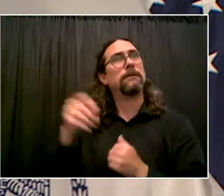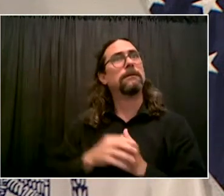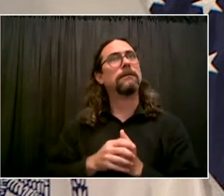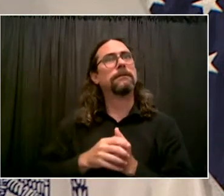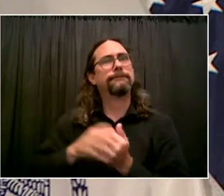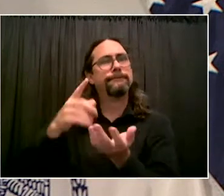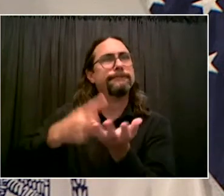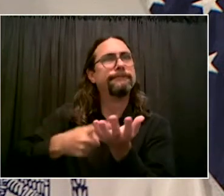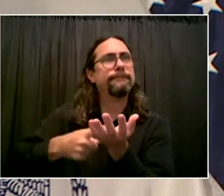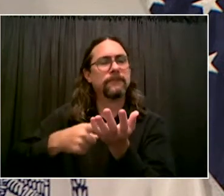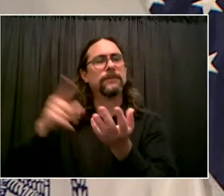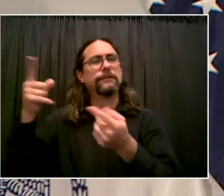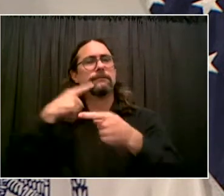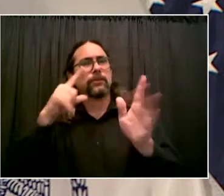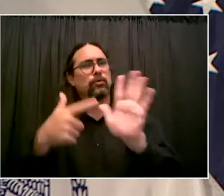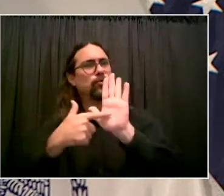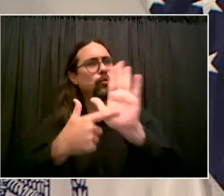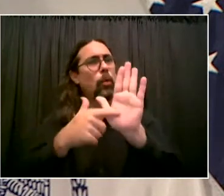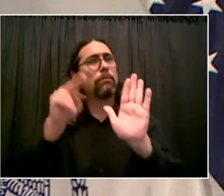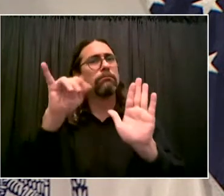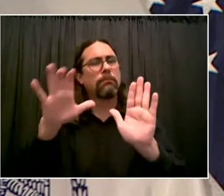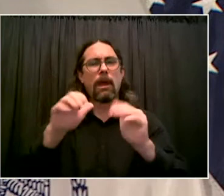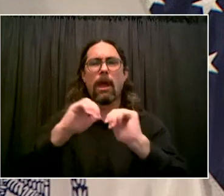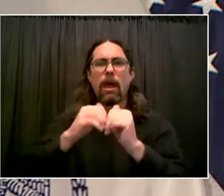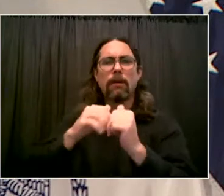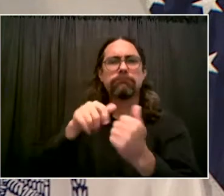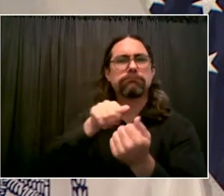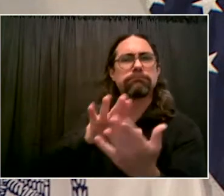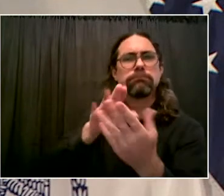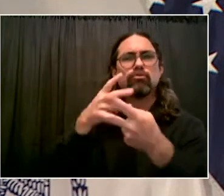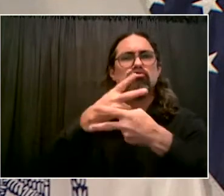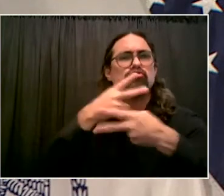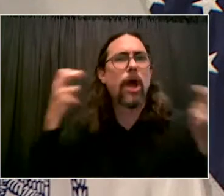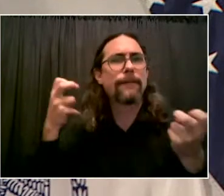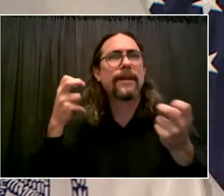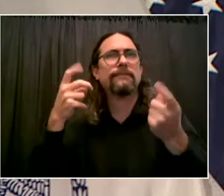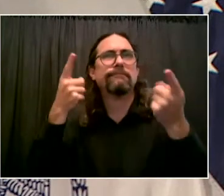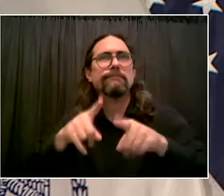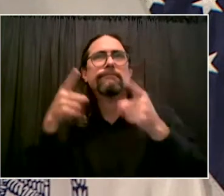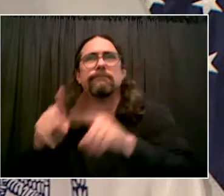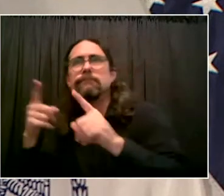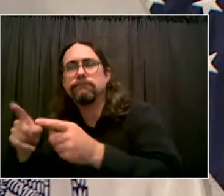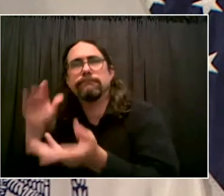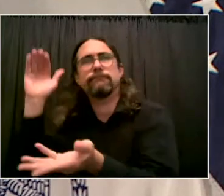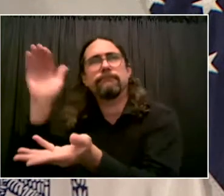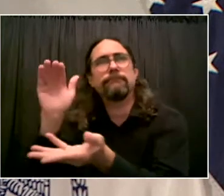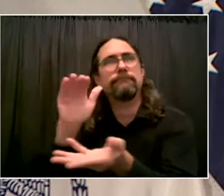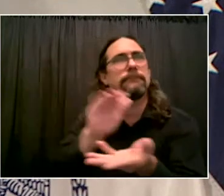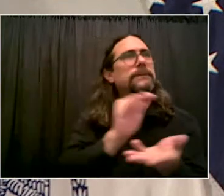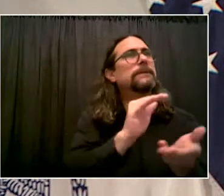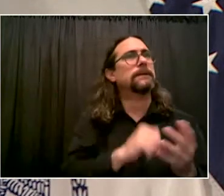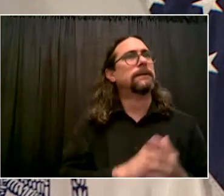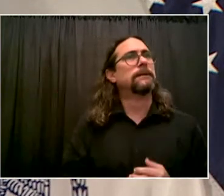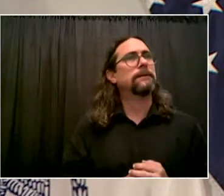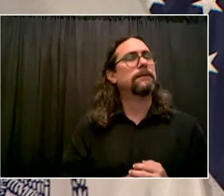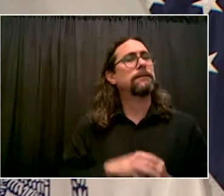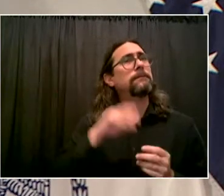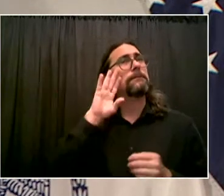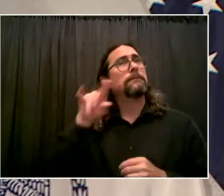FEDERAL FUNDING TO SP TOCRYING. THE BIDEN ADMINISTRATION LAUDED OUR EFFORTS TO FUND